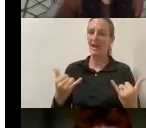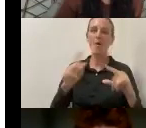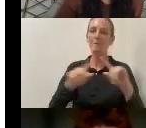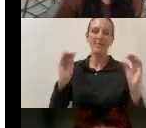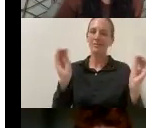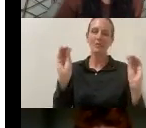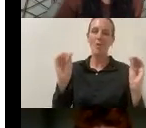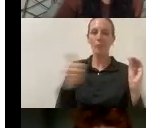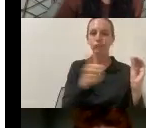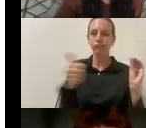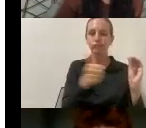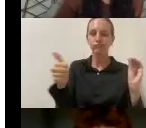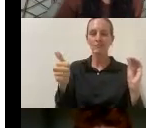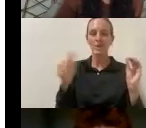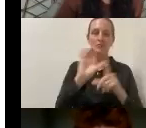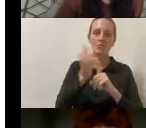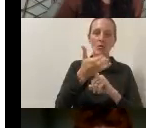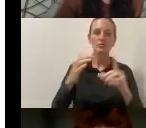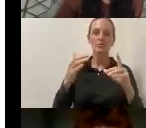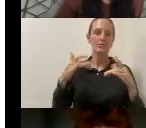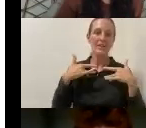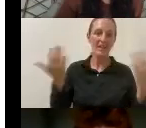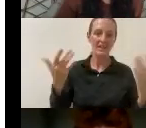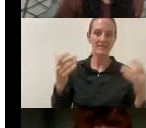cultural events and that can be very difficult for people who don't have family who can drive